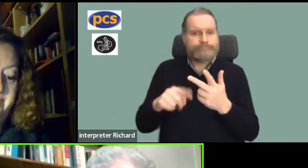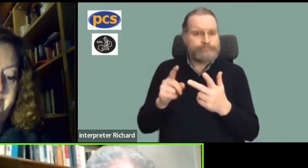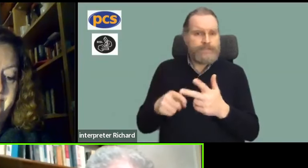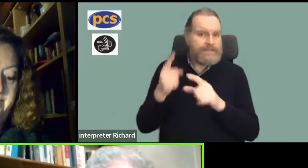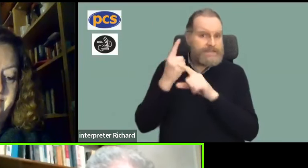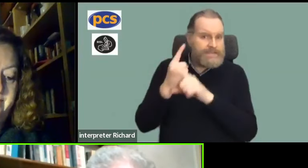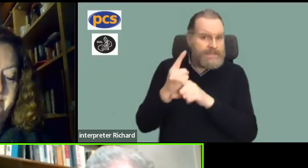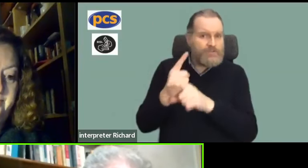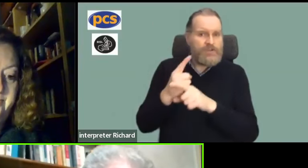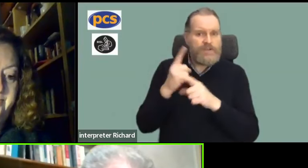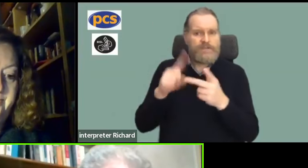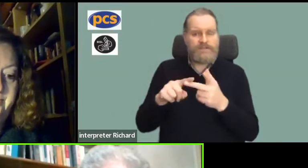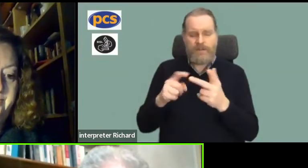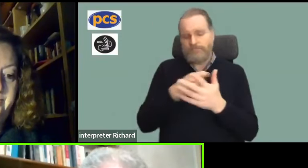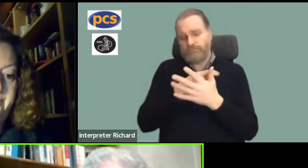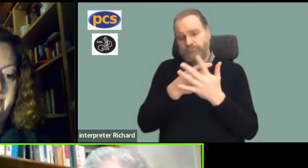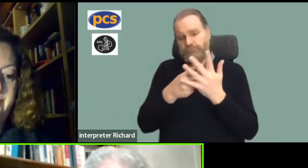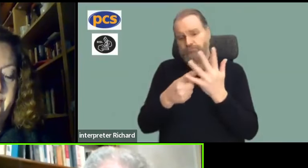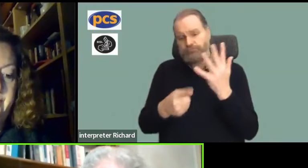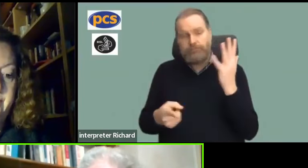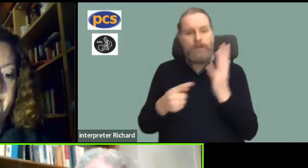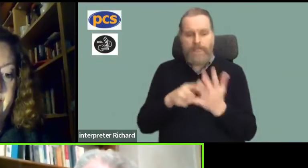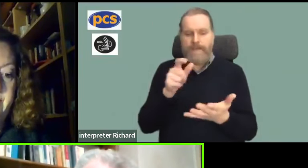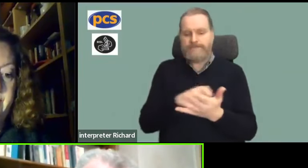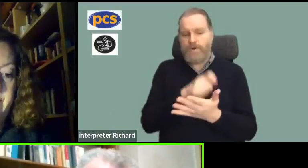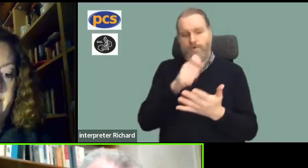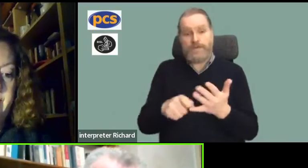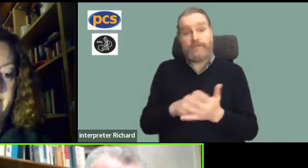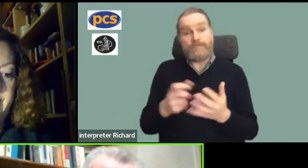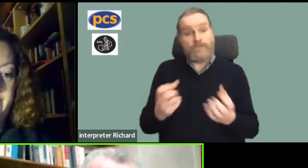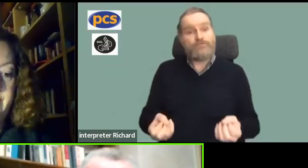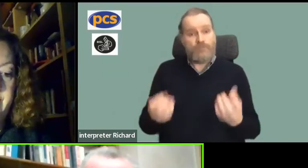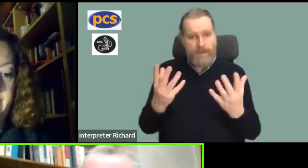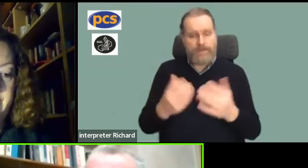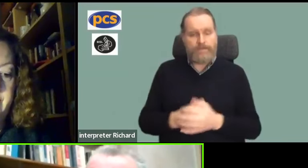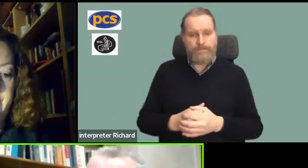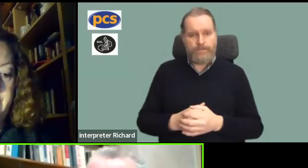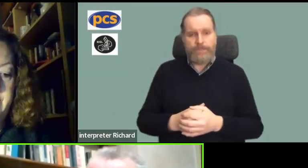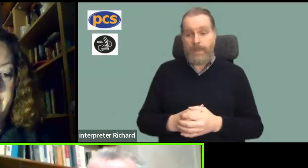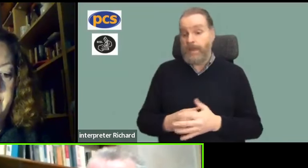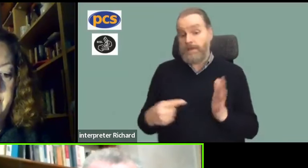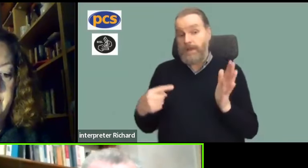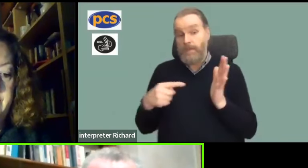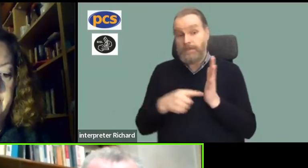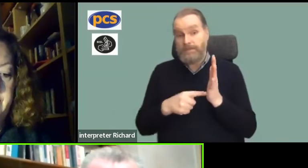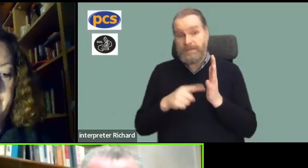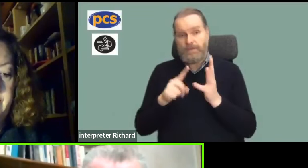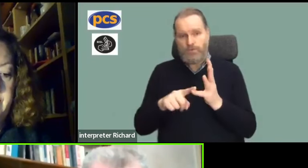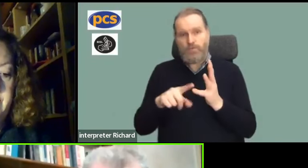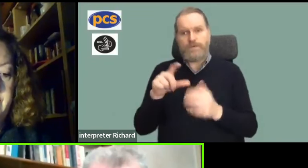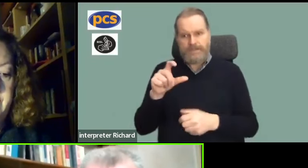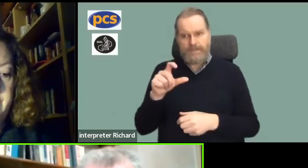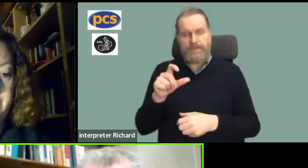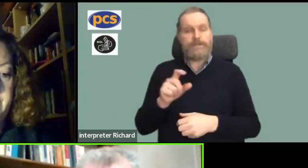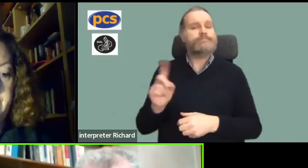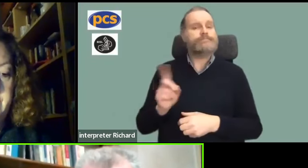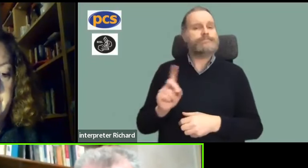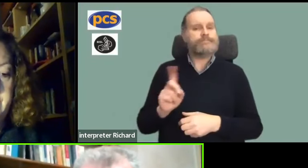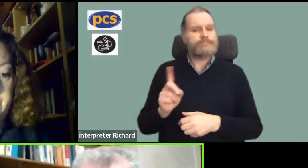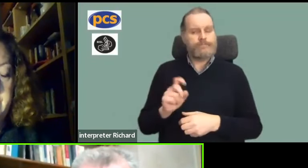teachers or anyone in e else else. Who is currently balloting for industrial action . Now the Tc Now the Tc. agreed today and i'll finish with this by